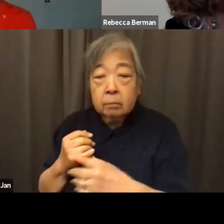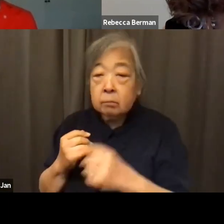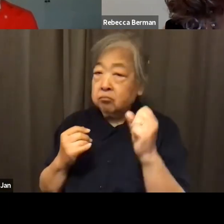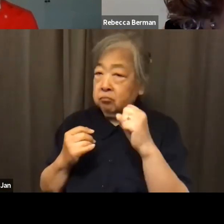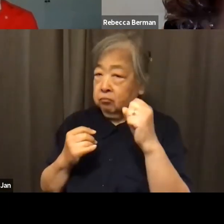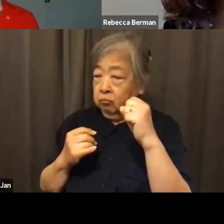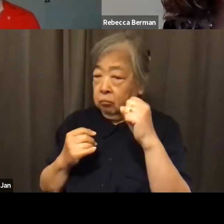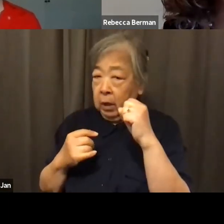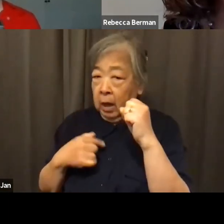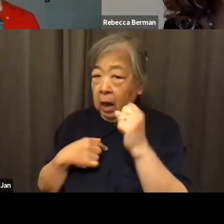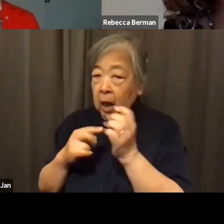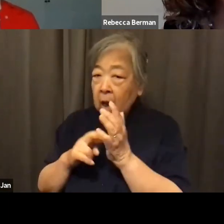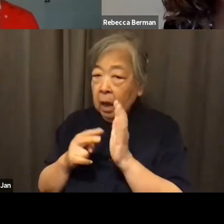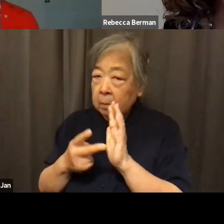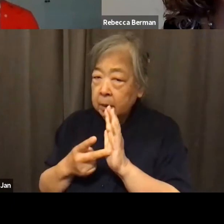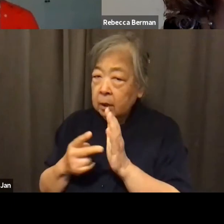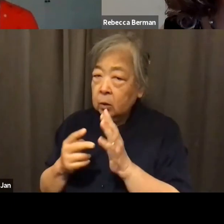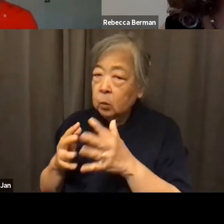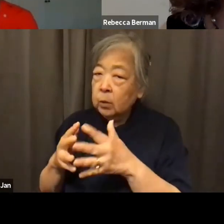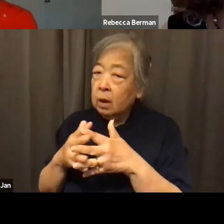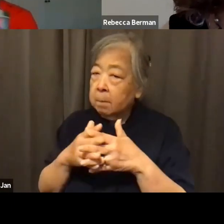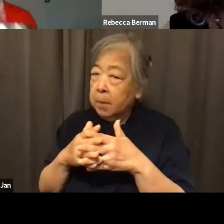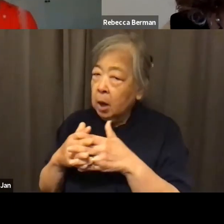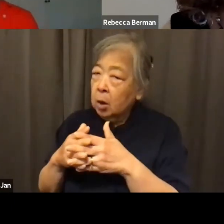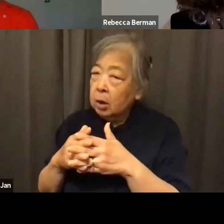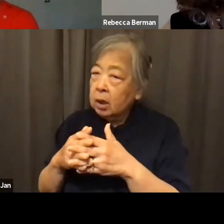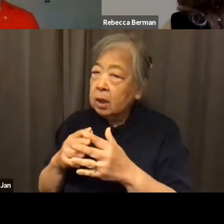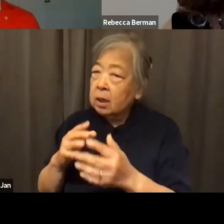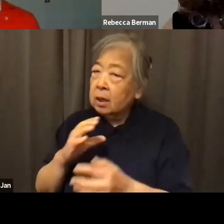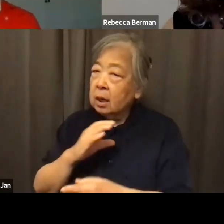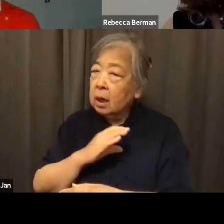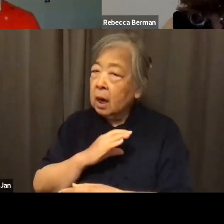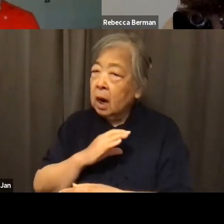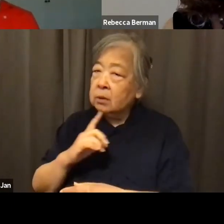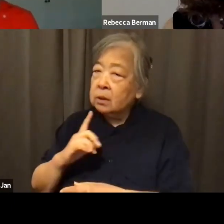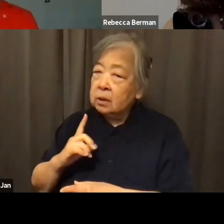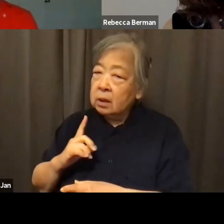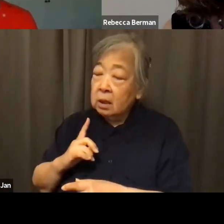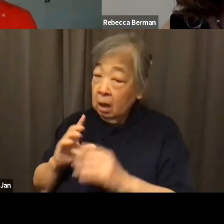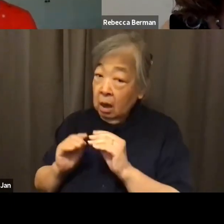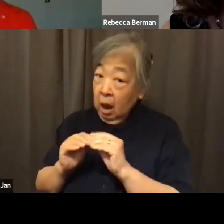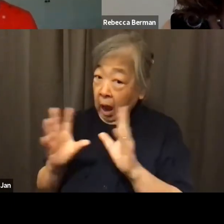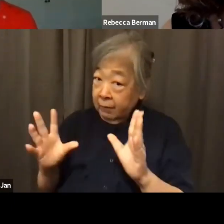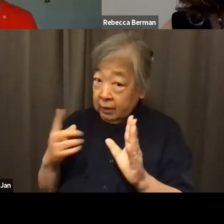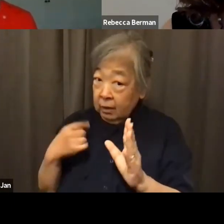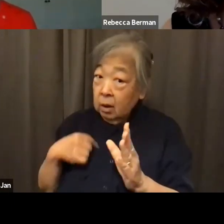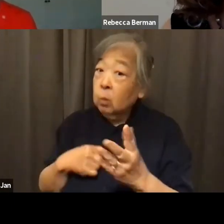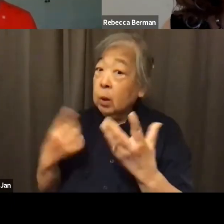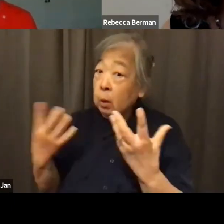I mean, with American Councils, I mean, obviously we always want to have diversity of applicants